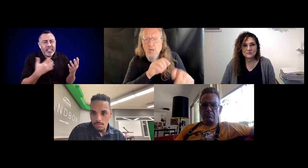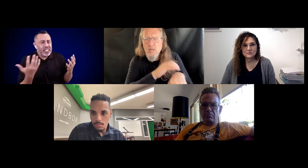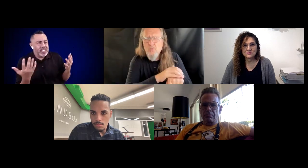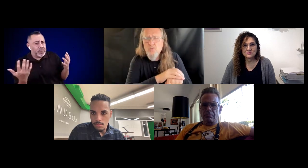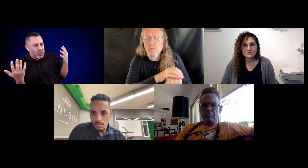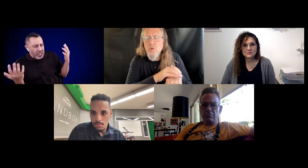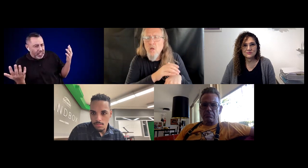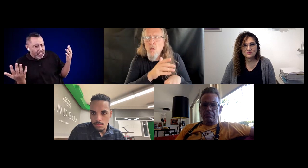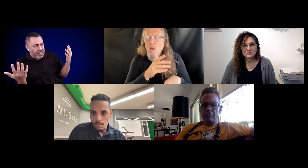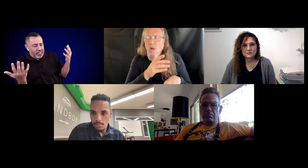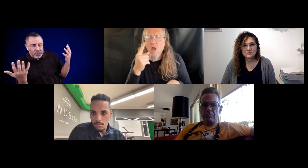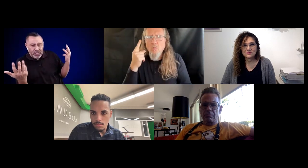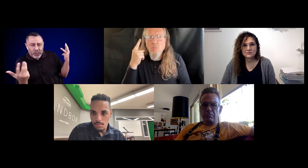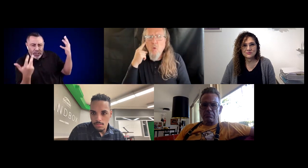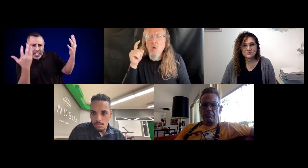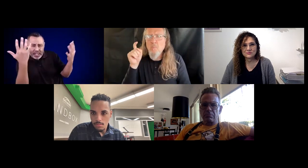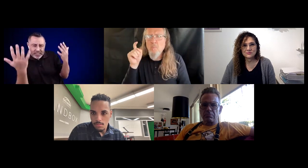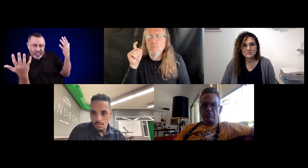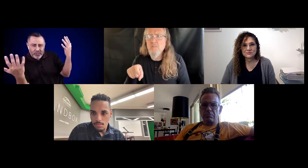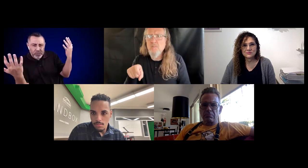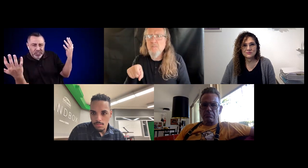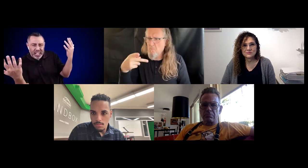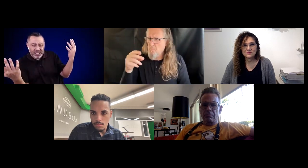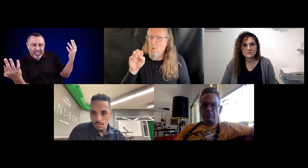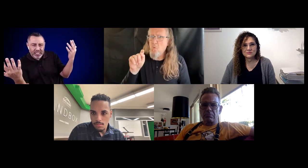And now, I said, but you sign and communicate with your hands in a different modality.